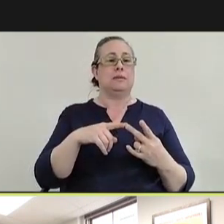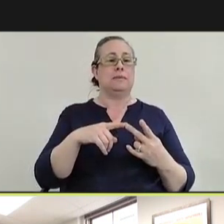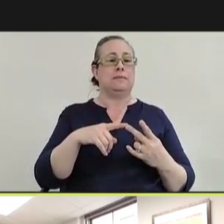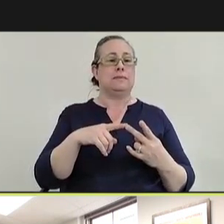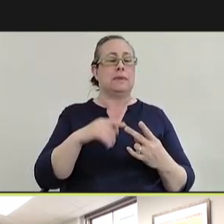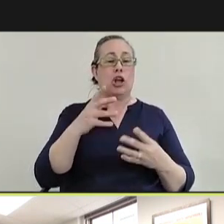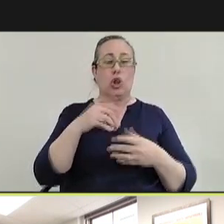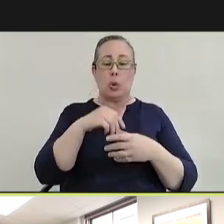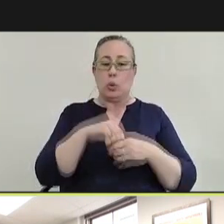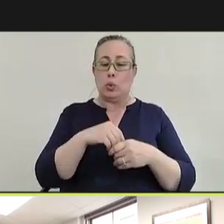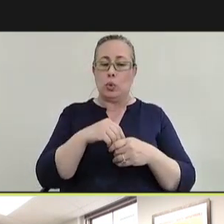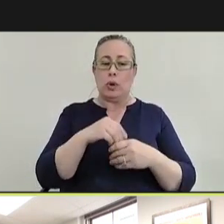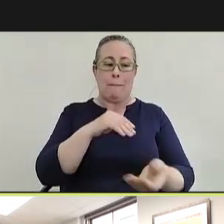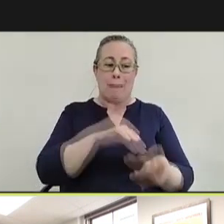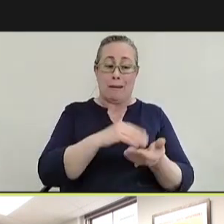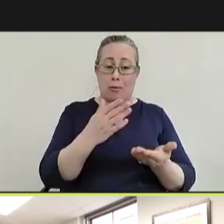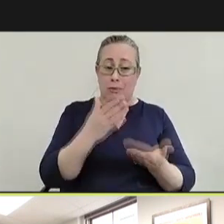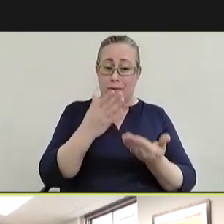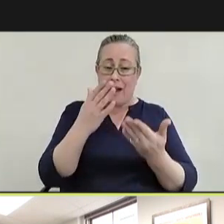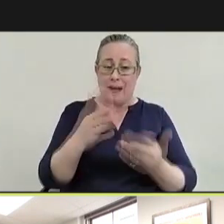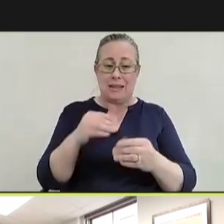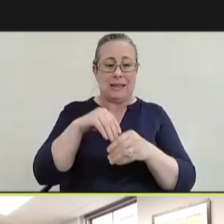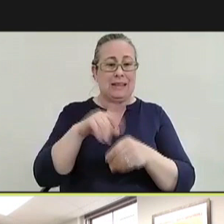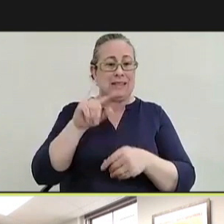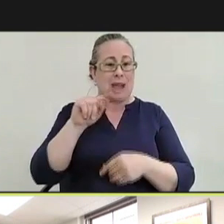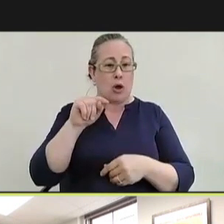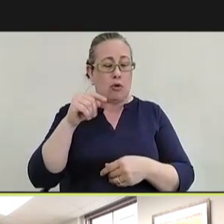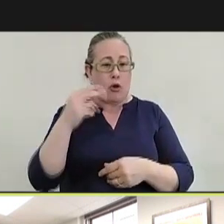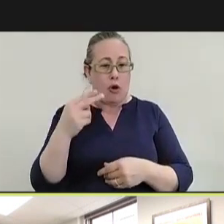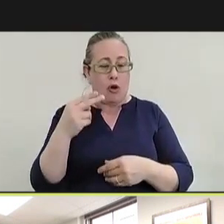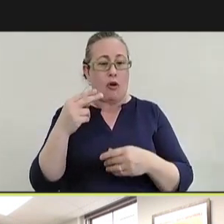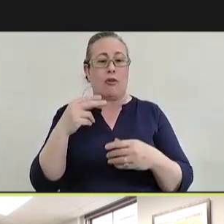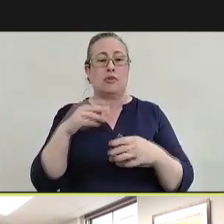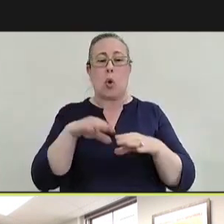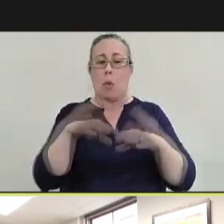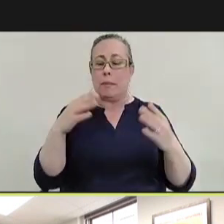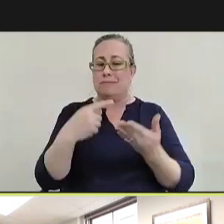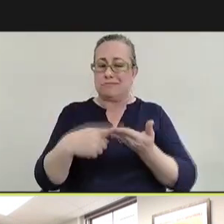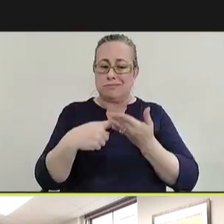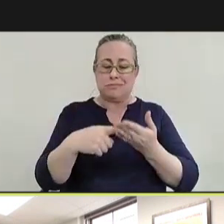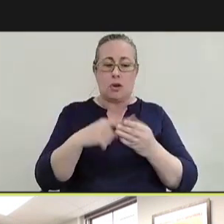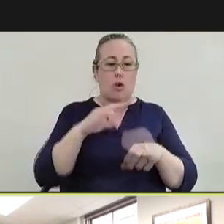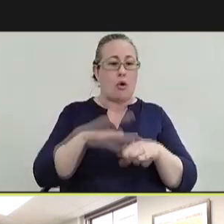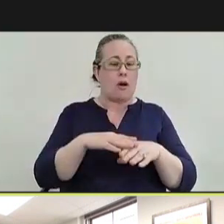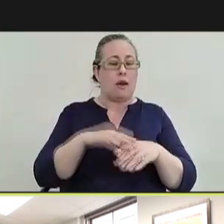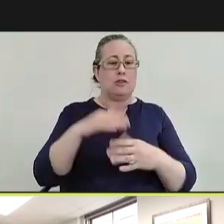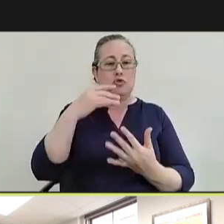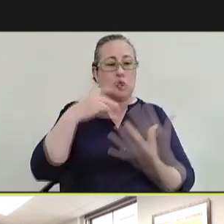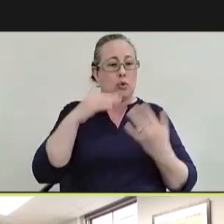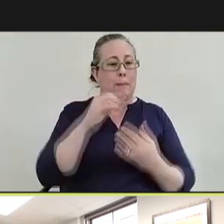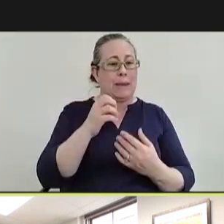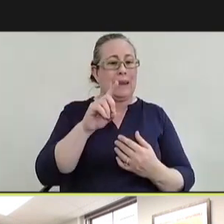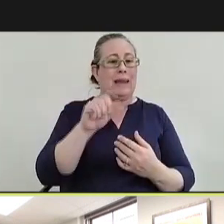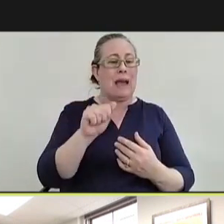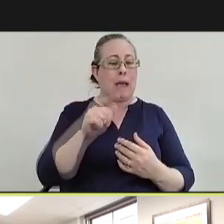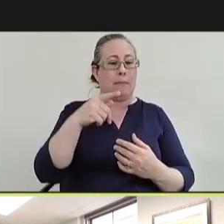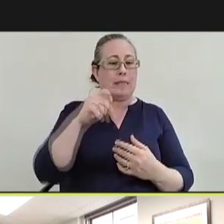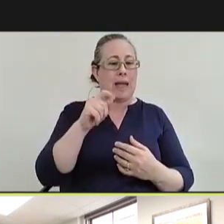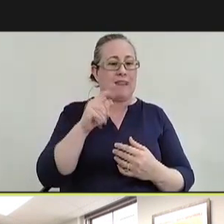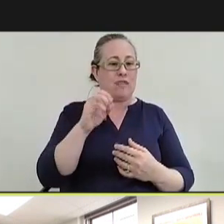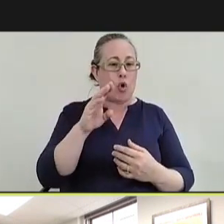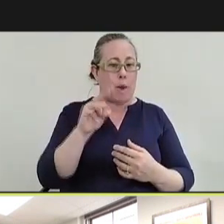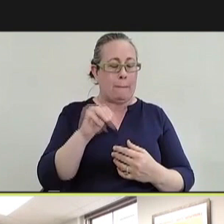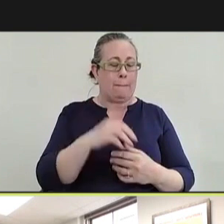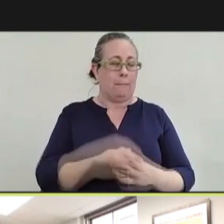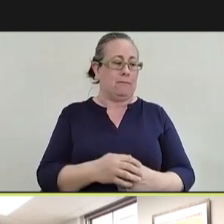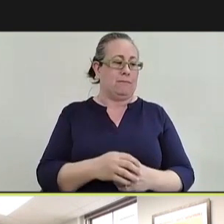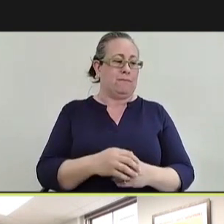medical providers that they can relate with, open discussions on social media platforms. We have a